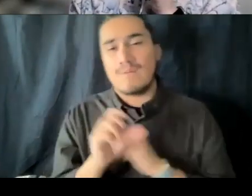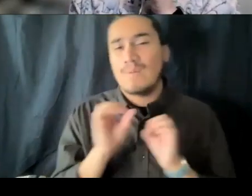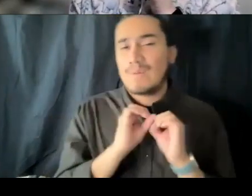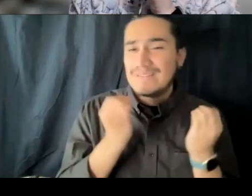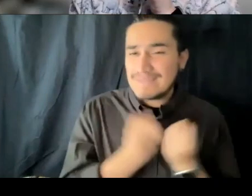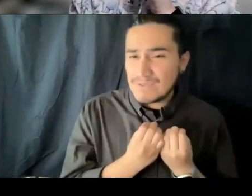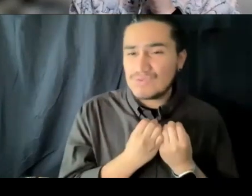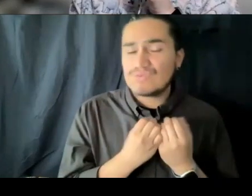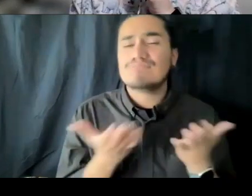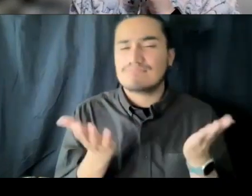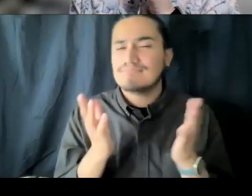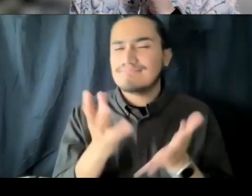get that help.